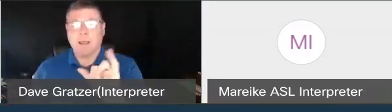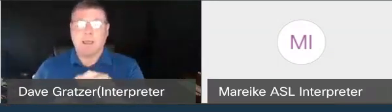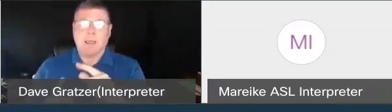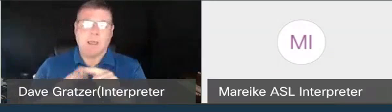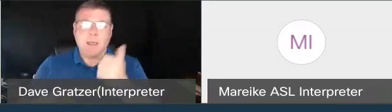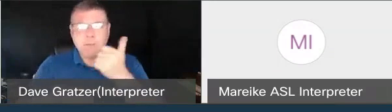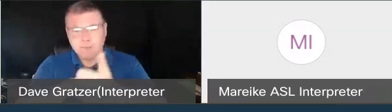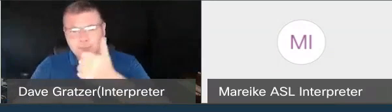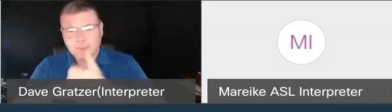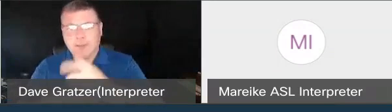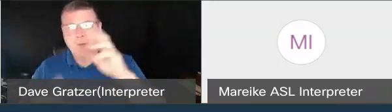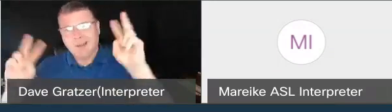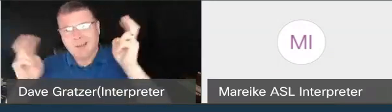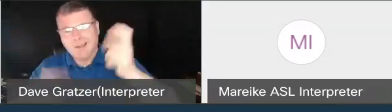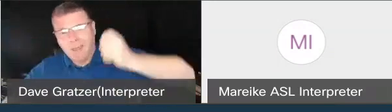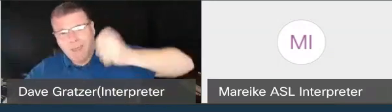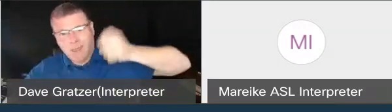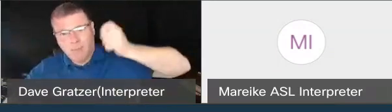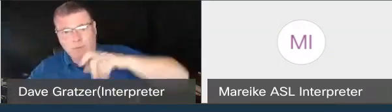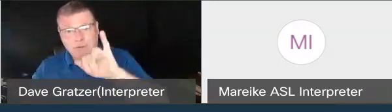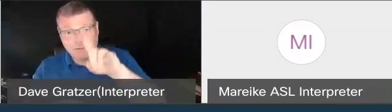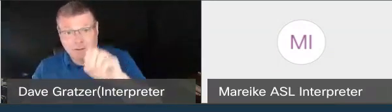or the hammer side of the criminal justice system